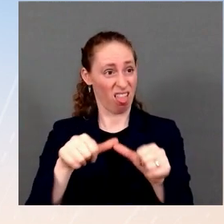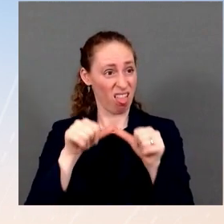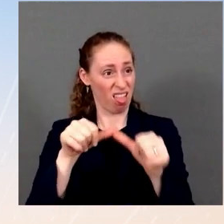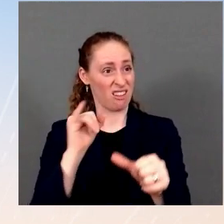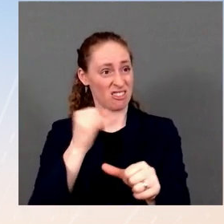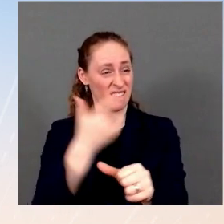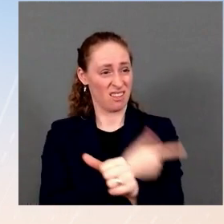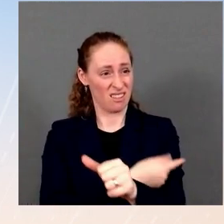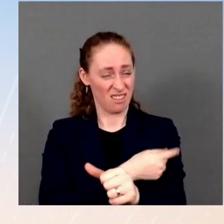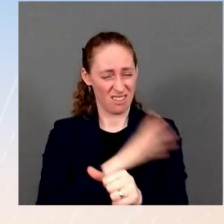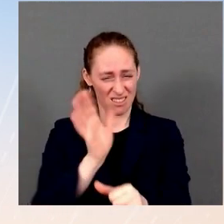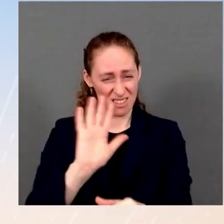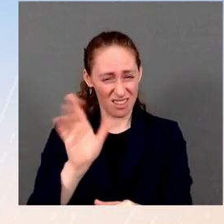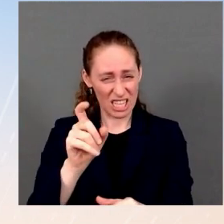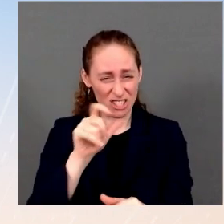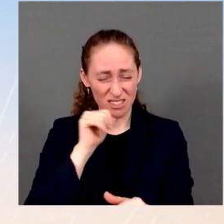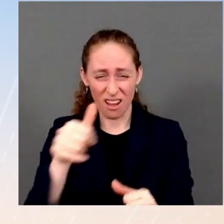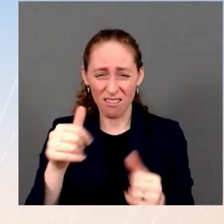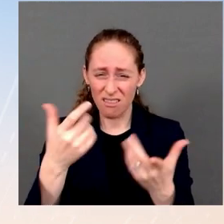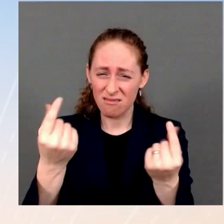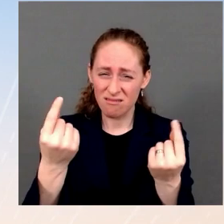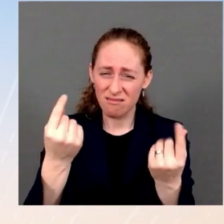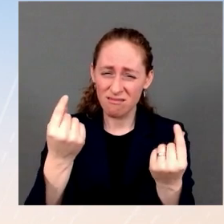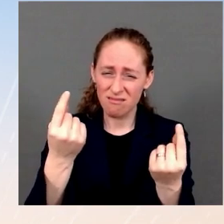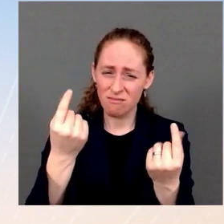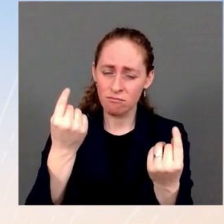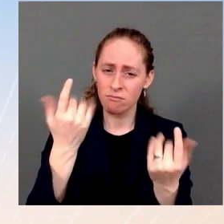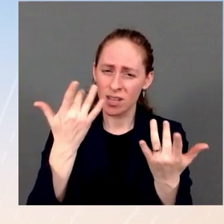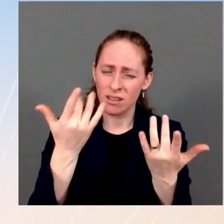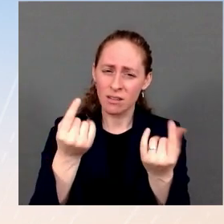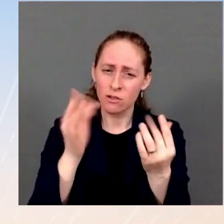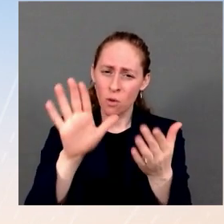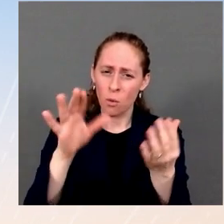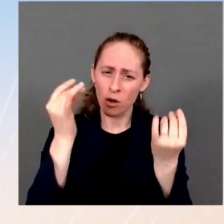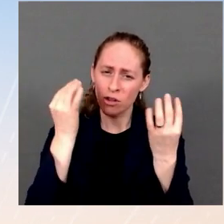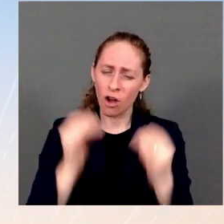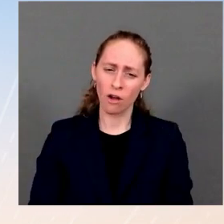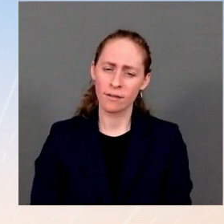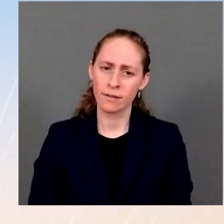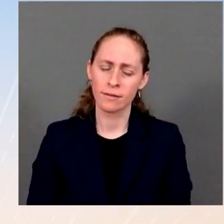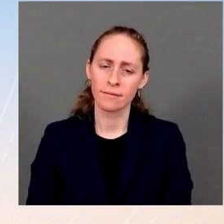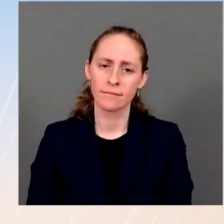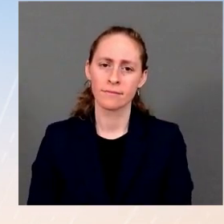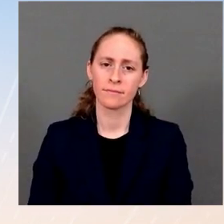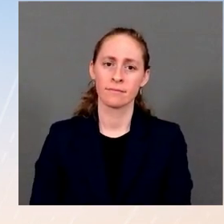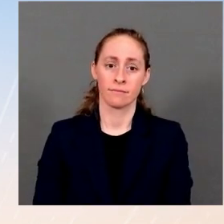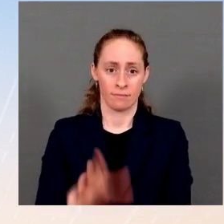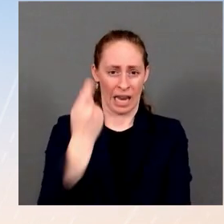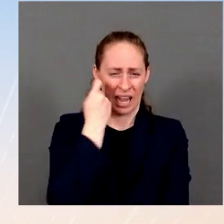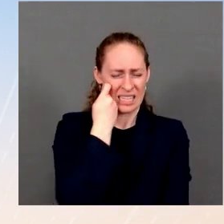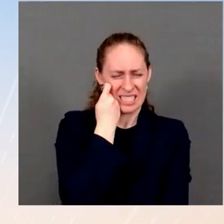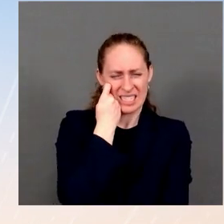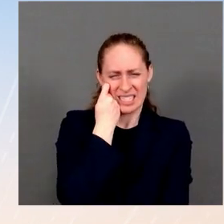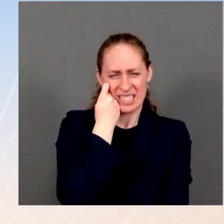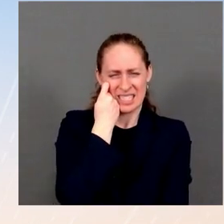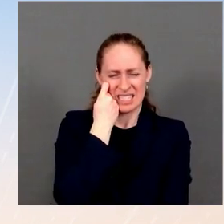regularly meets to discuss the vaccines and clinical usage, as Dr. Walensky said yesterday. So it's not unusual.